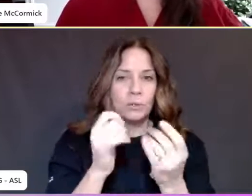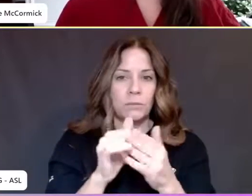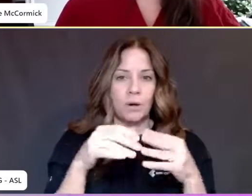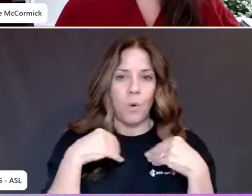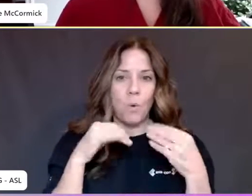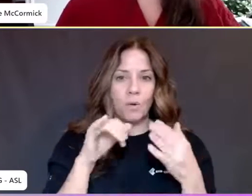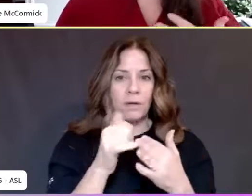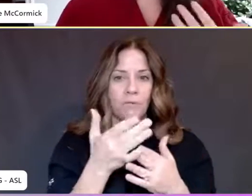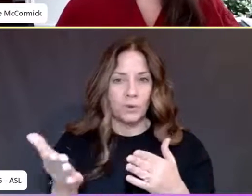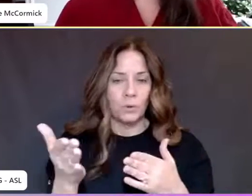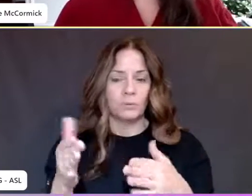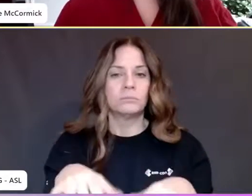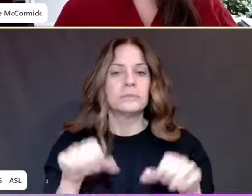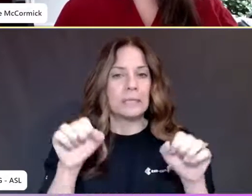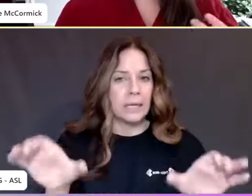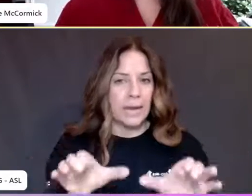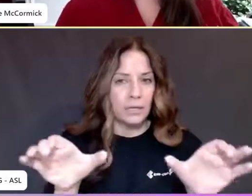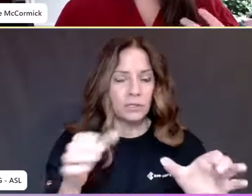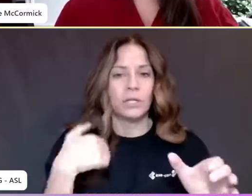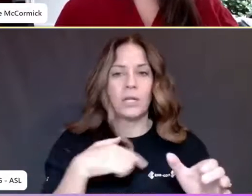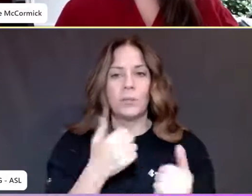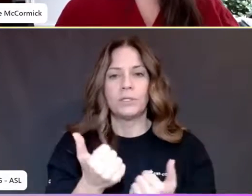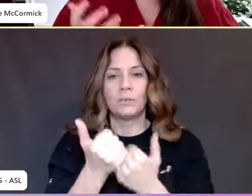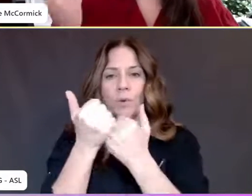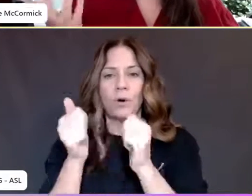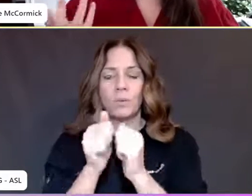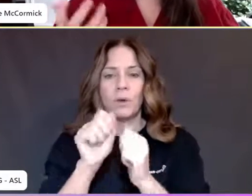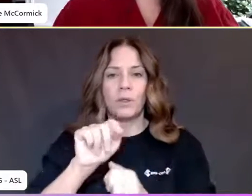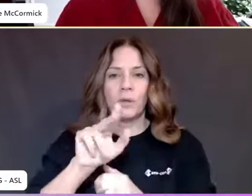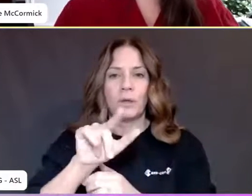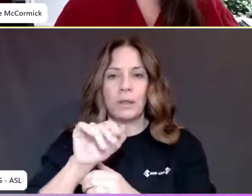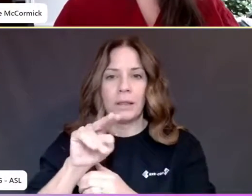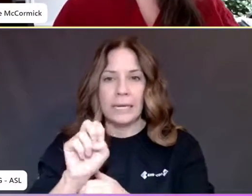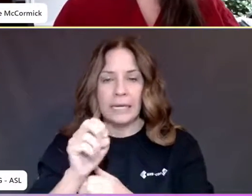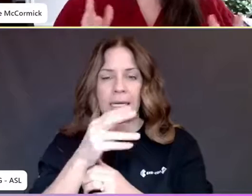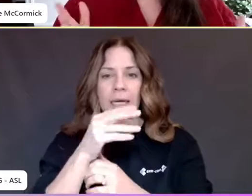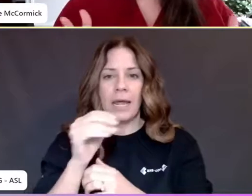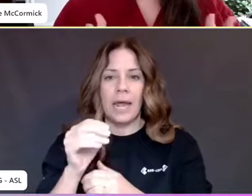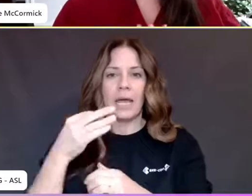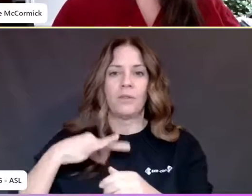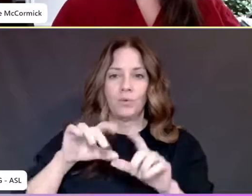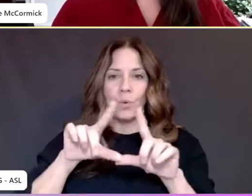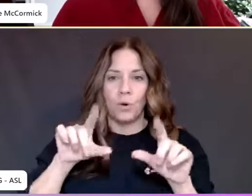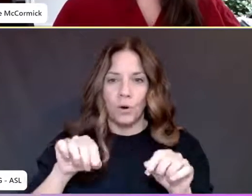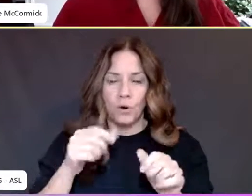utilizing vendors for some of it, we scale by using the